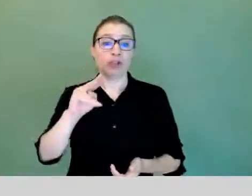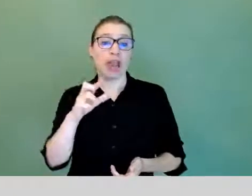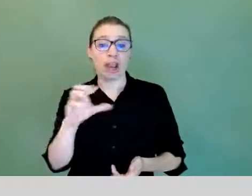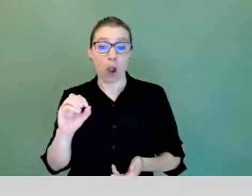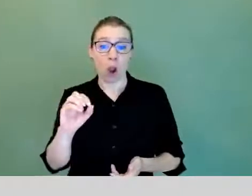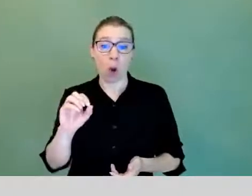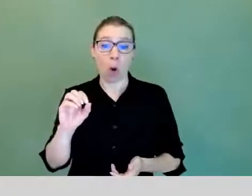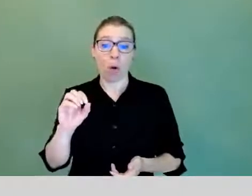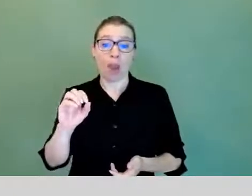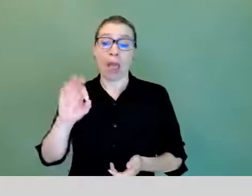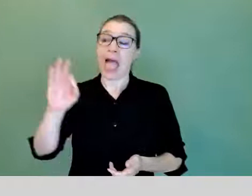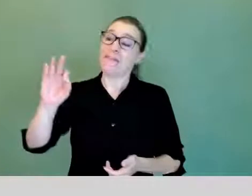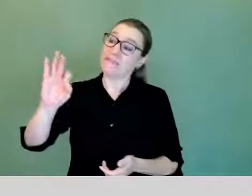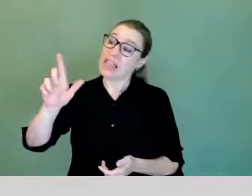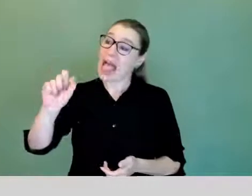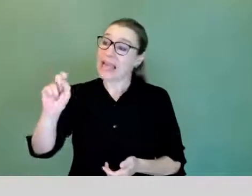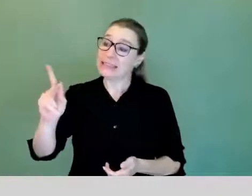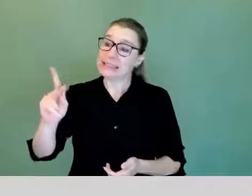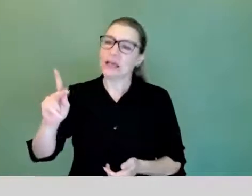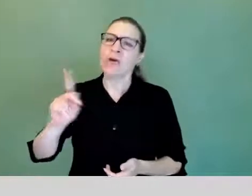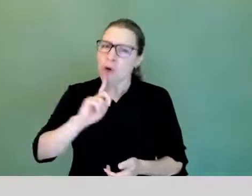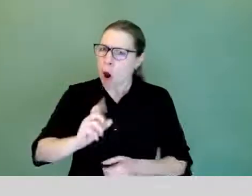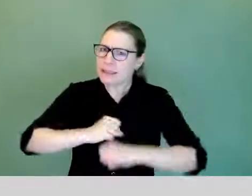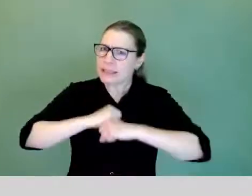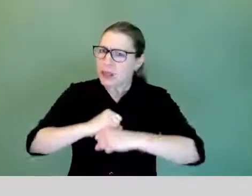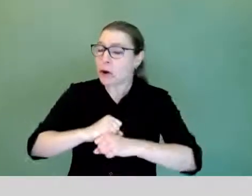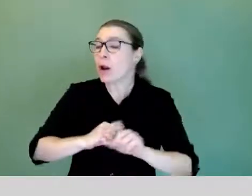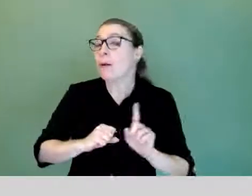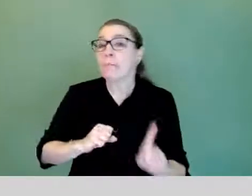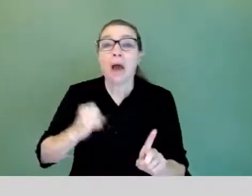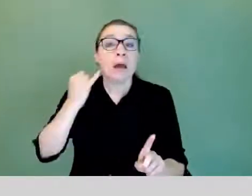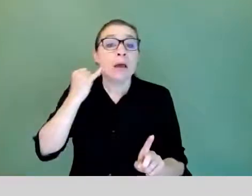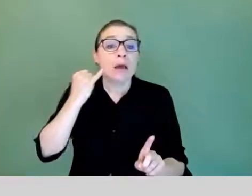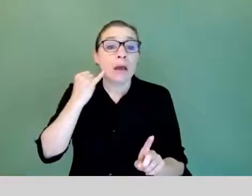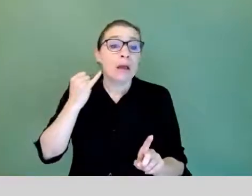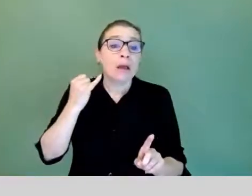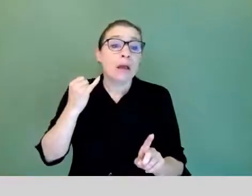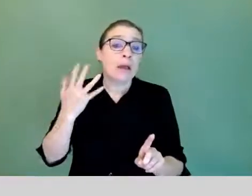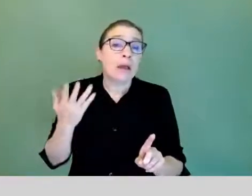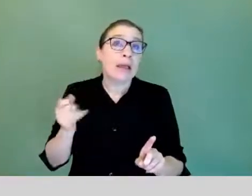are by nature secure. But what happens in open-source world is that